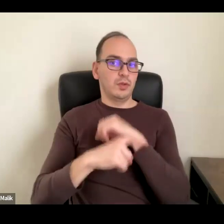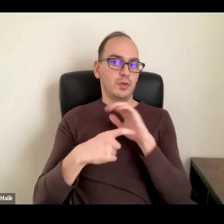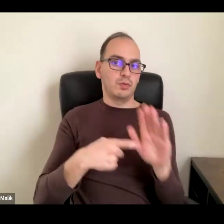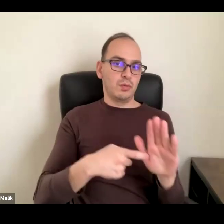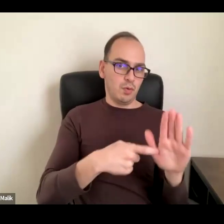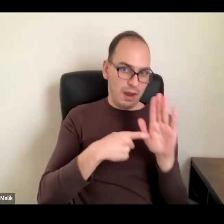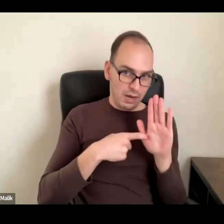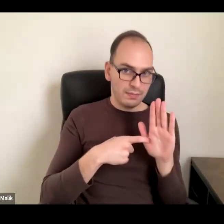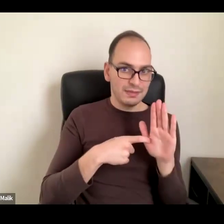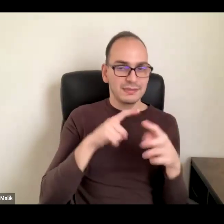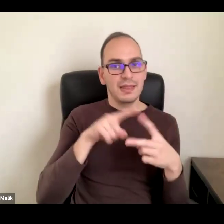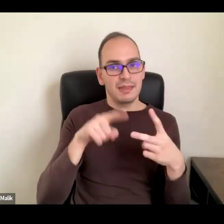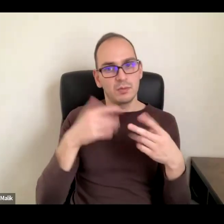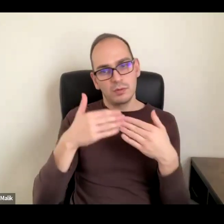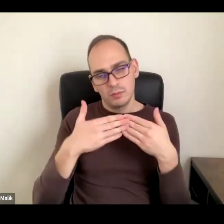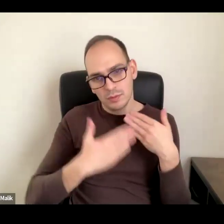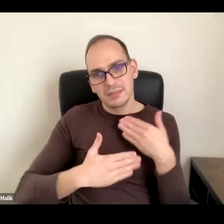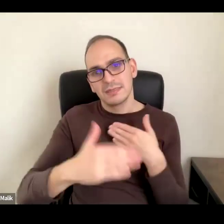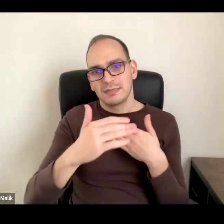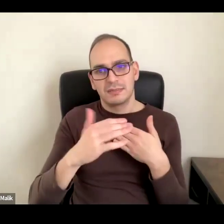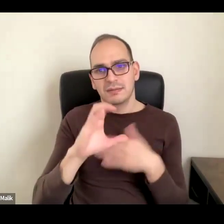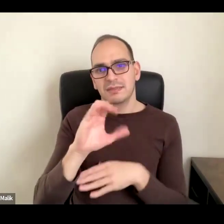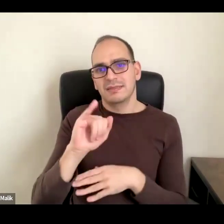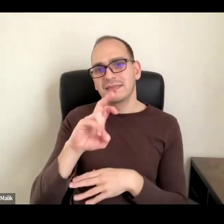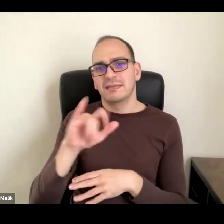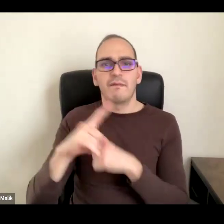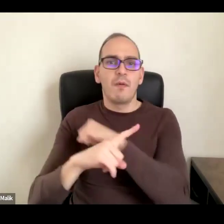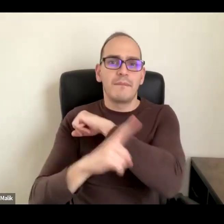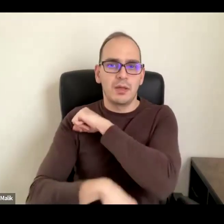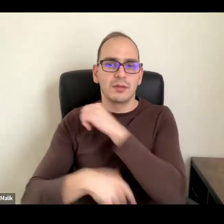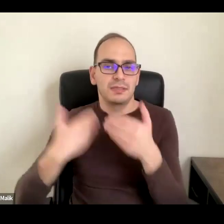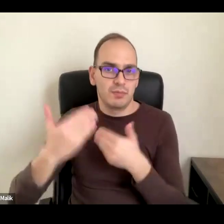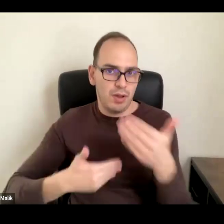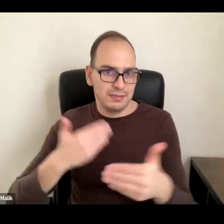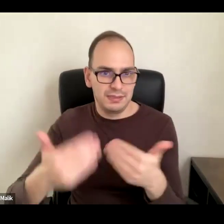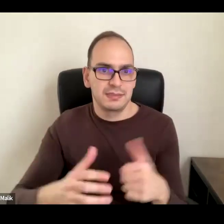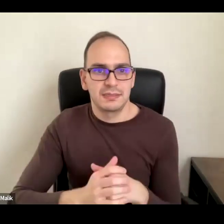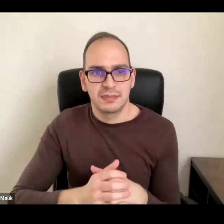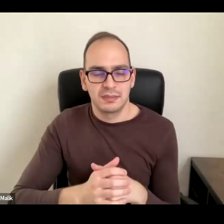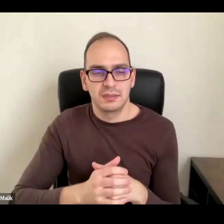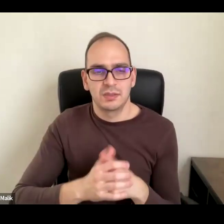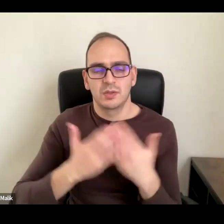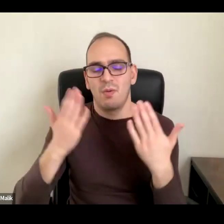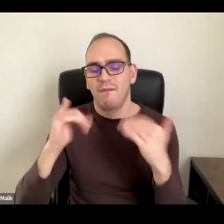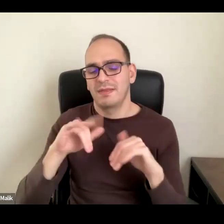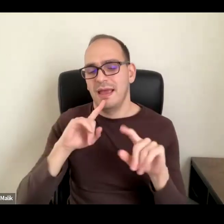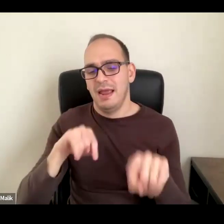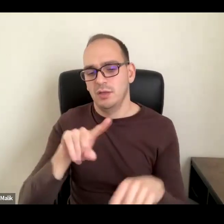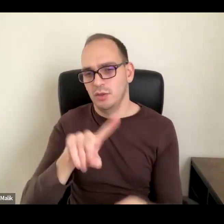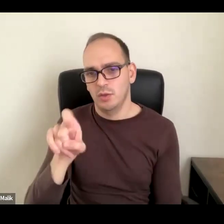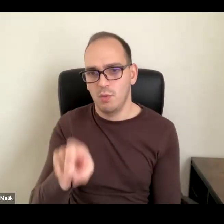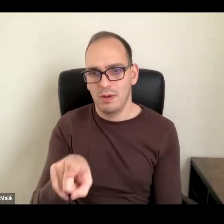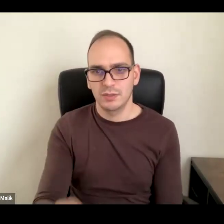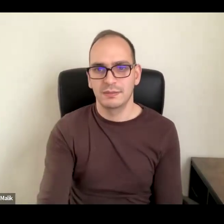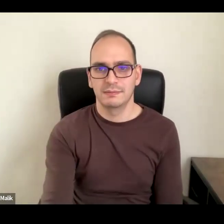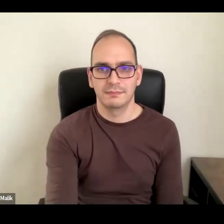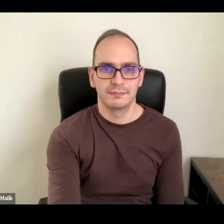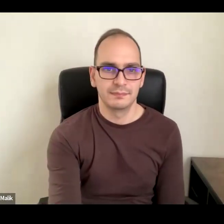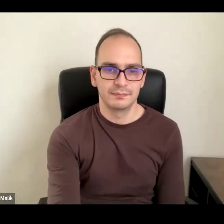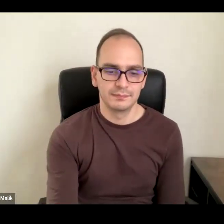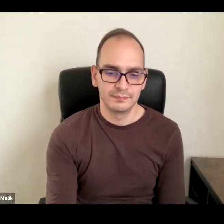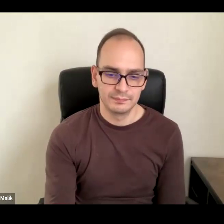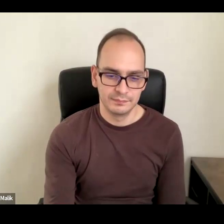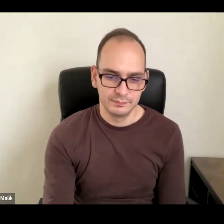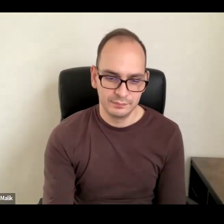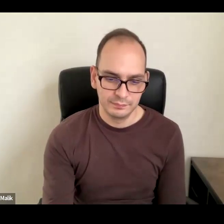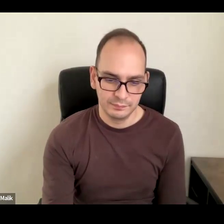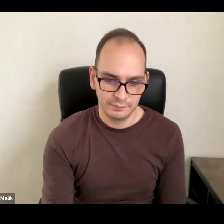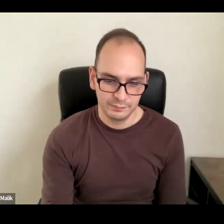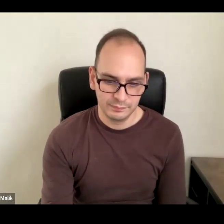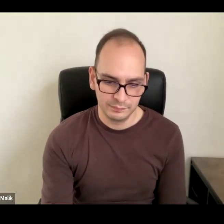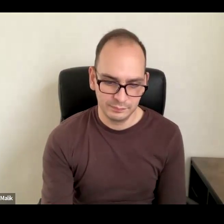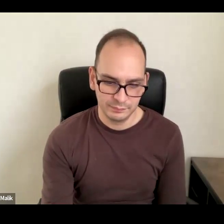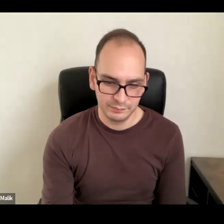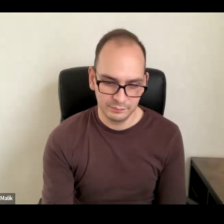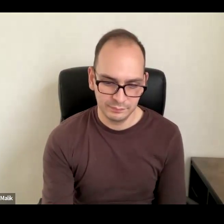and would proceed then to the civil penalty process. So hopefully that answers your question.